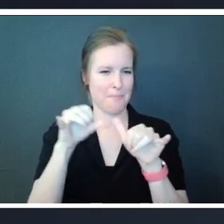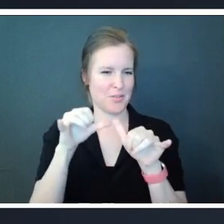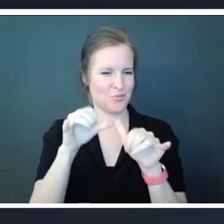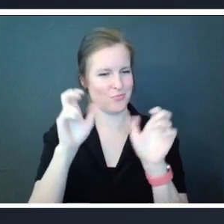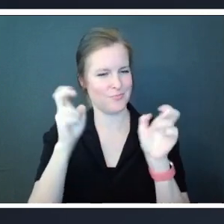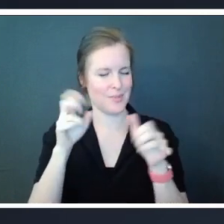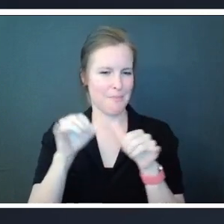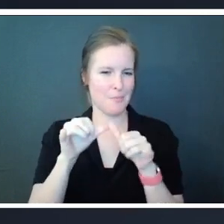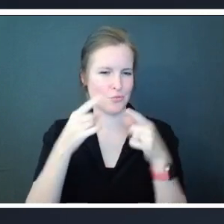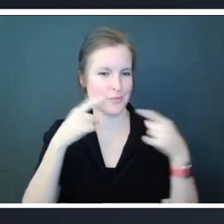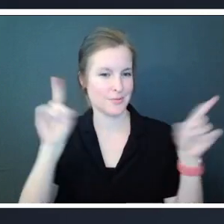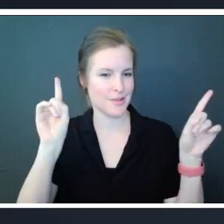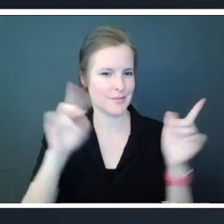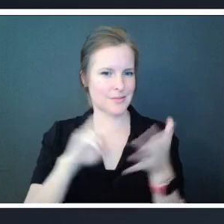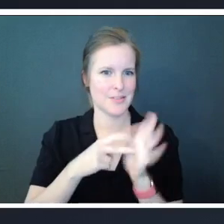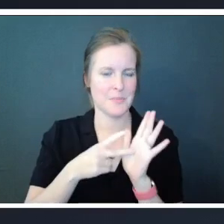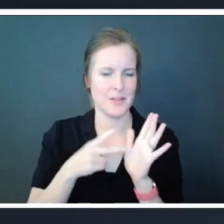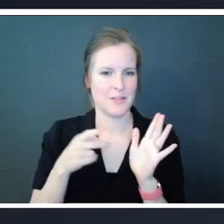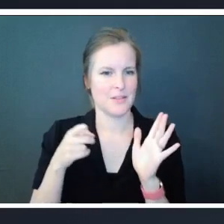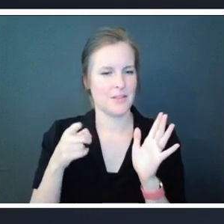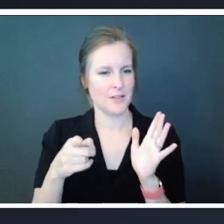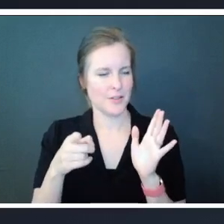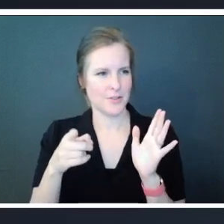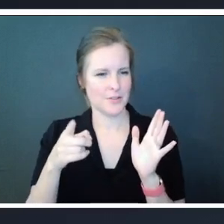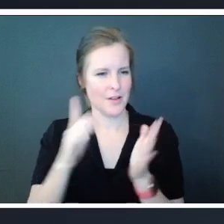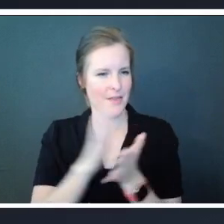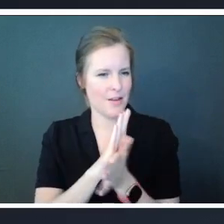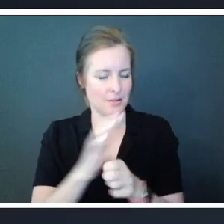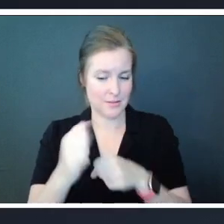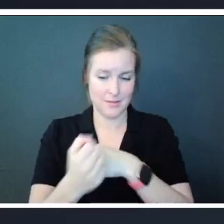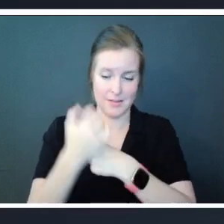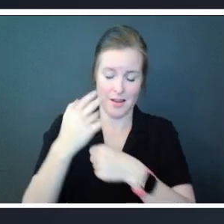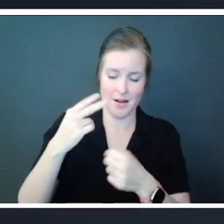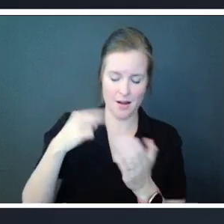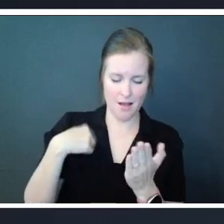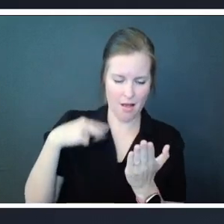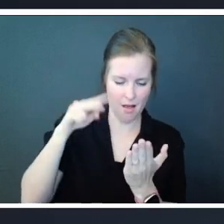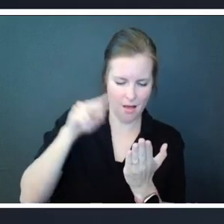We can see did we get our message across. Are they getting these points? Did they learn what we